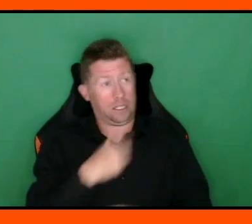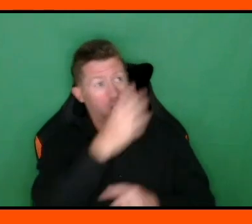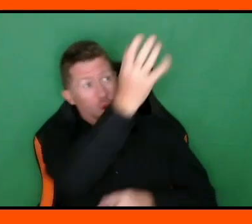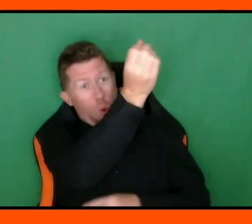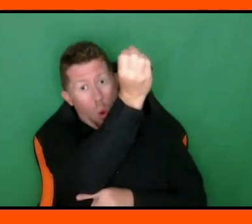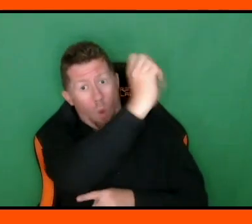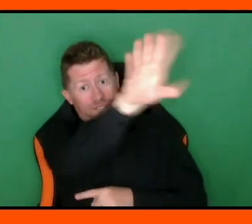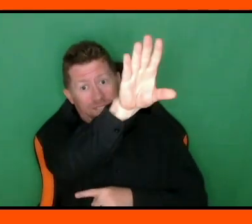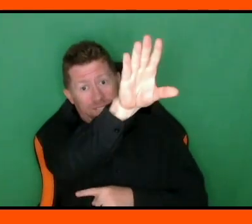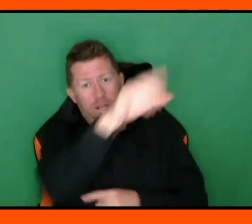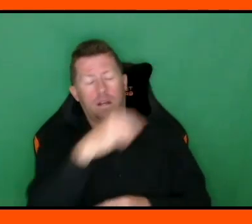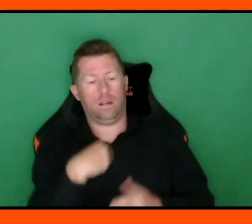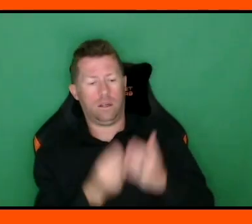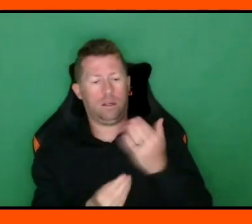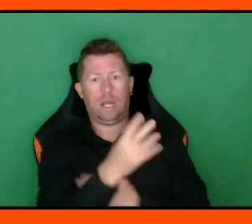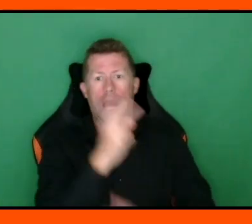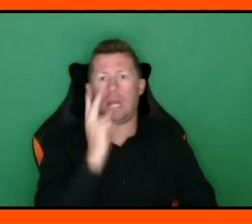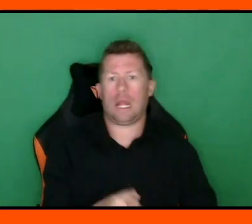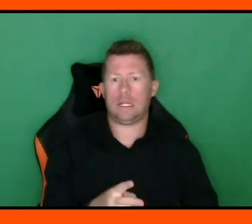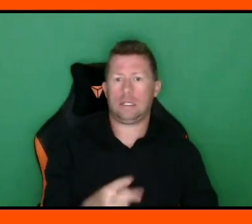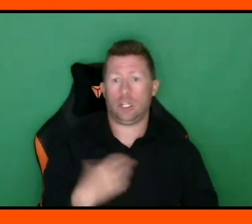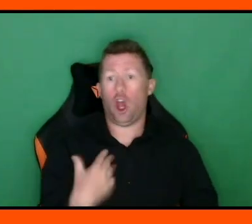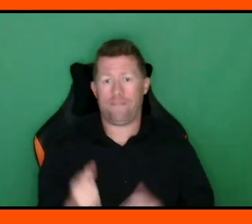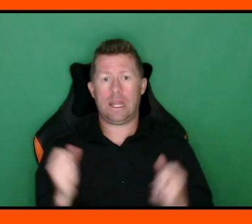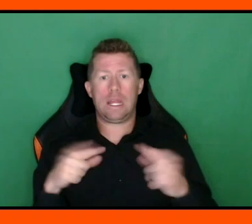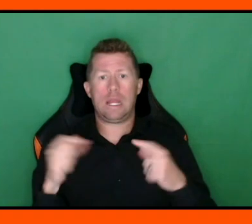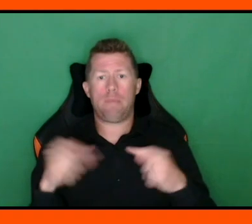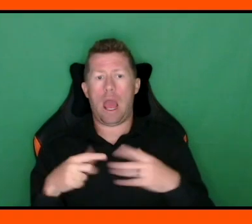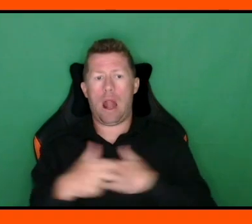I’ve got the email address you can request that through